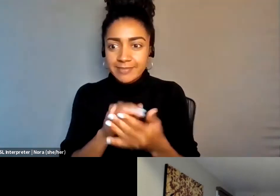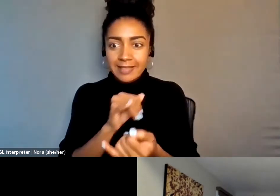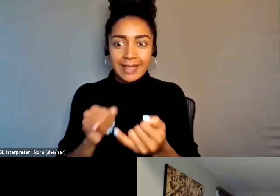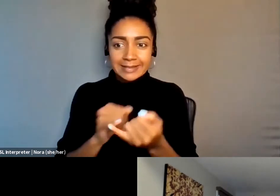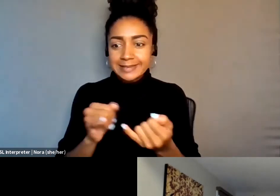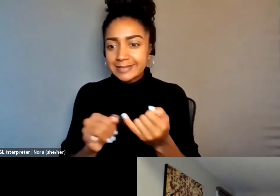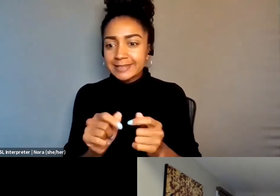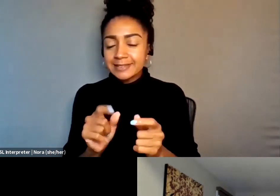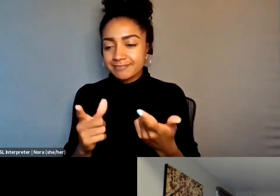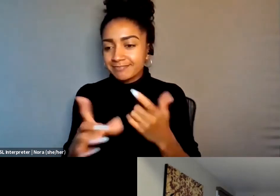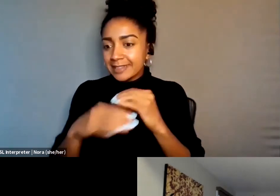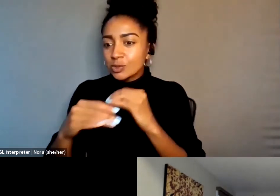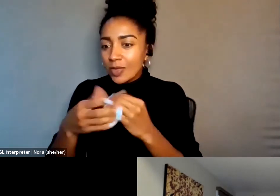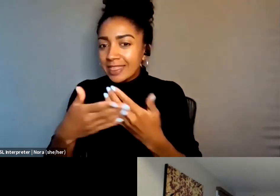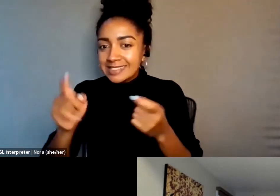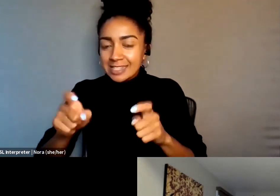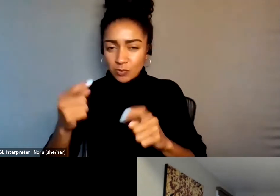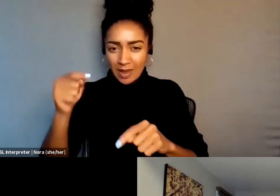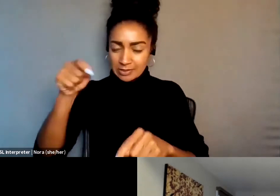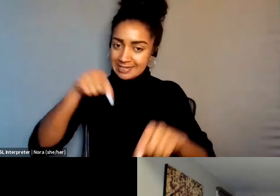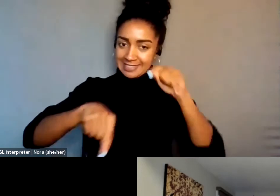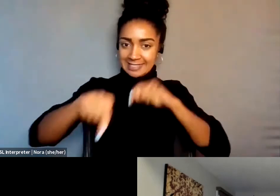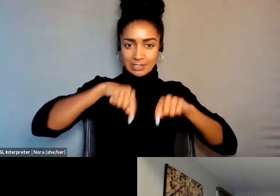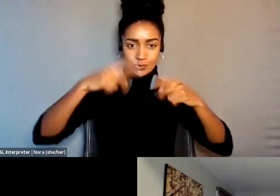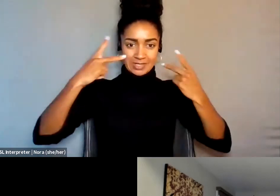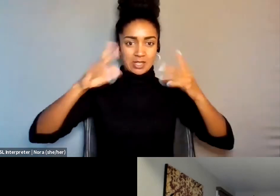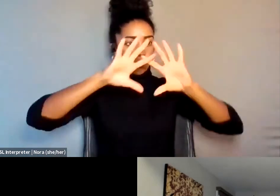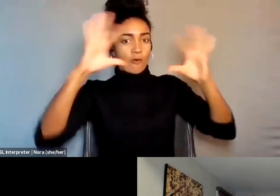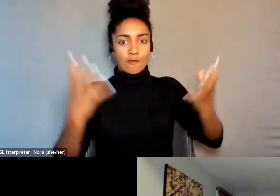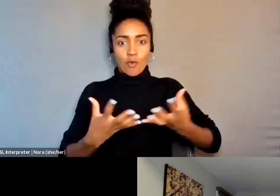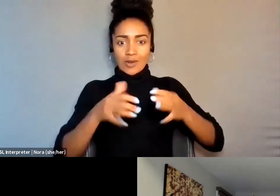as it exists throughout the system, are far more broad-reaching and entrenched. And, of course the most marginalized girls will